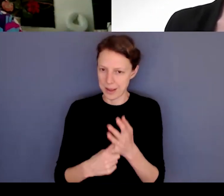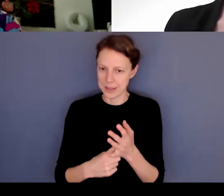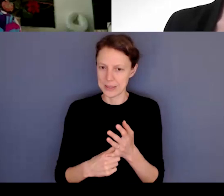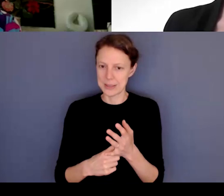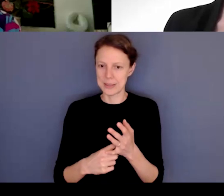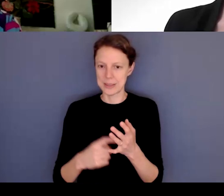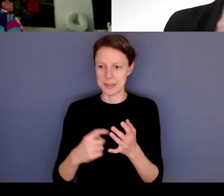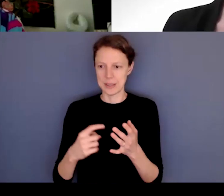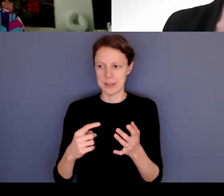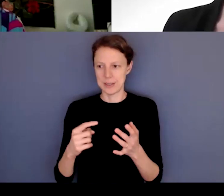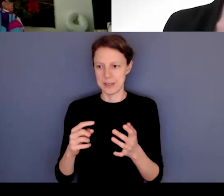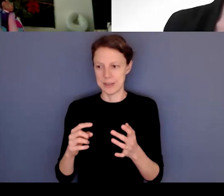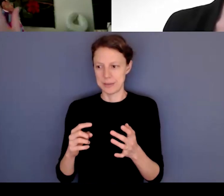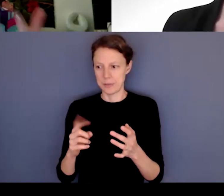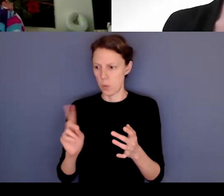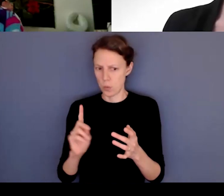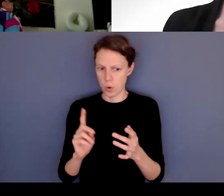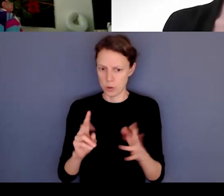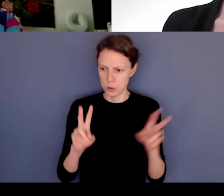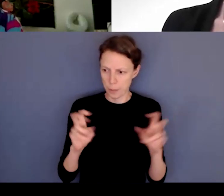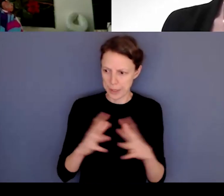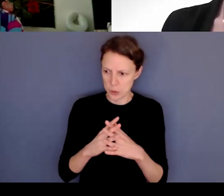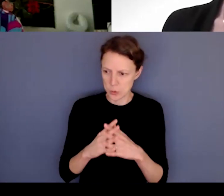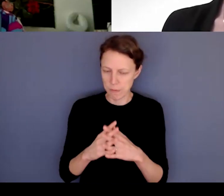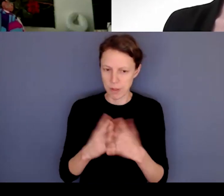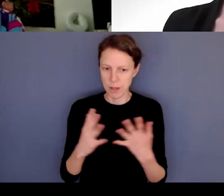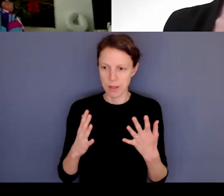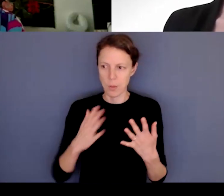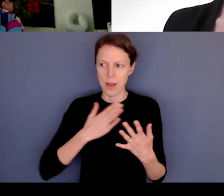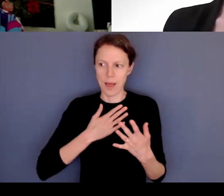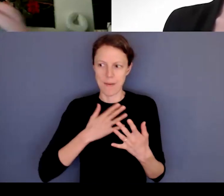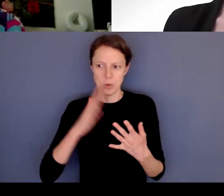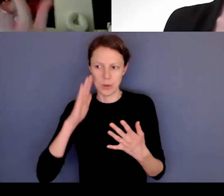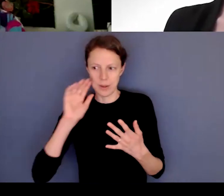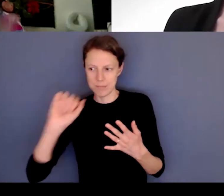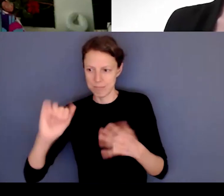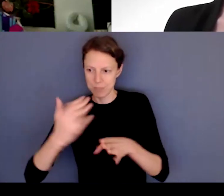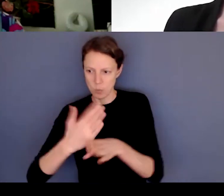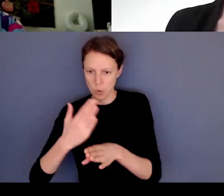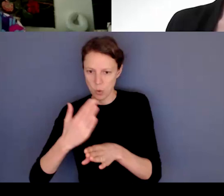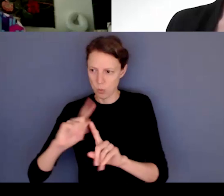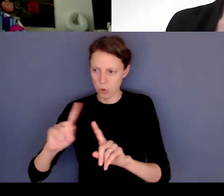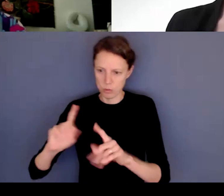love hearing from folk in the sector. They're doing interesting work. So any particular topics or themes that